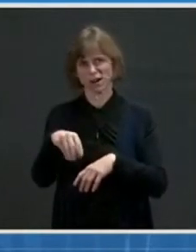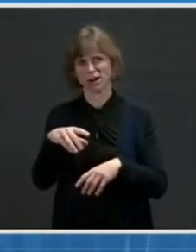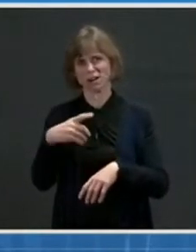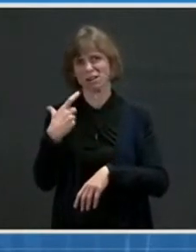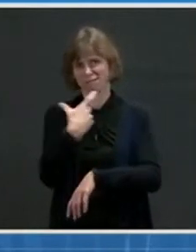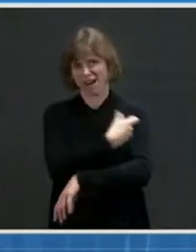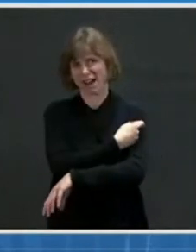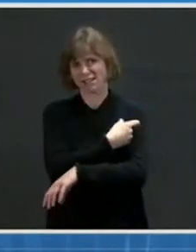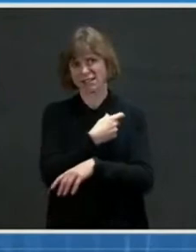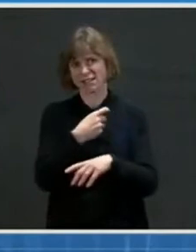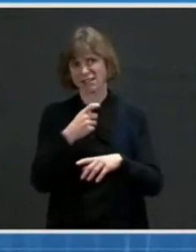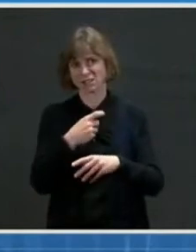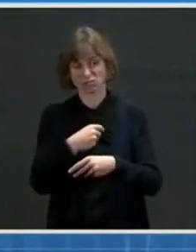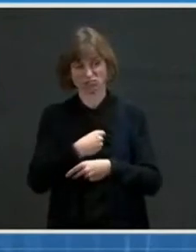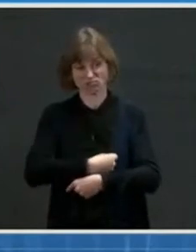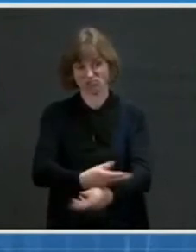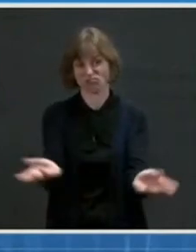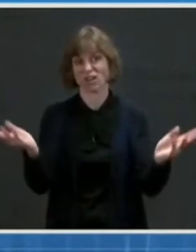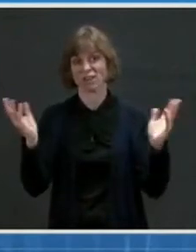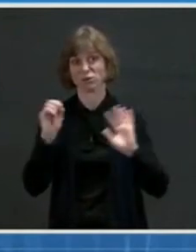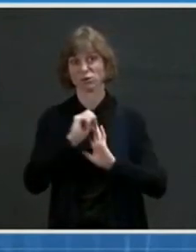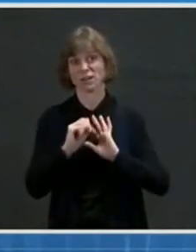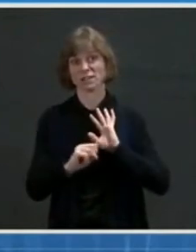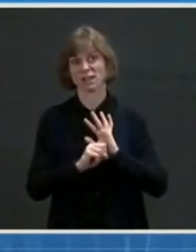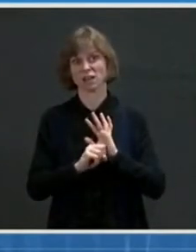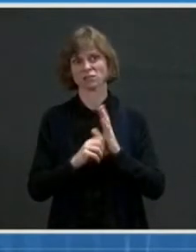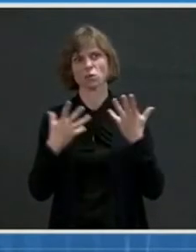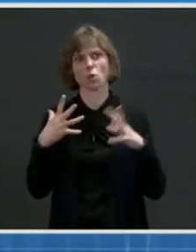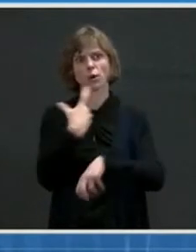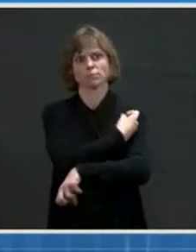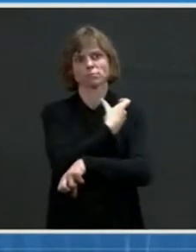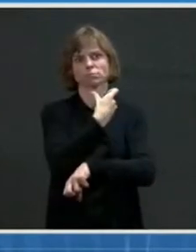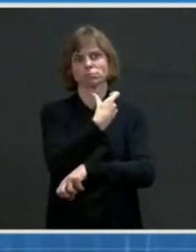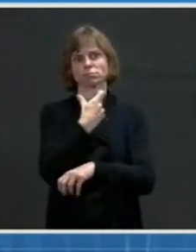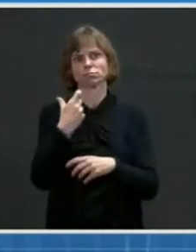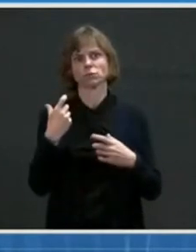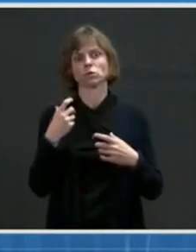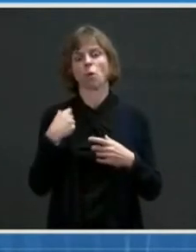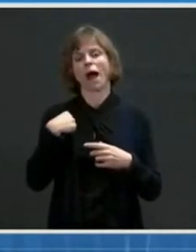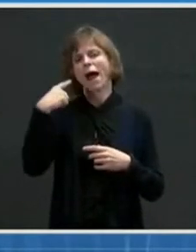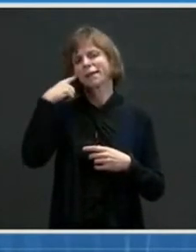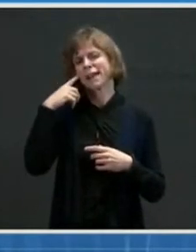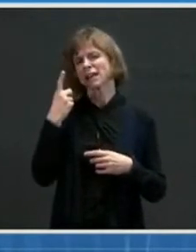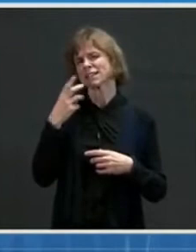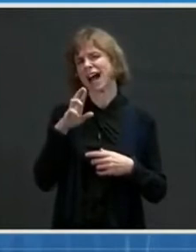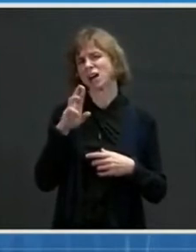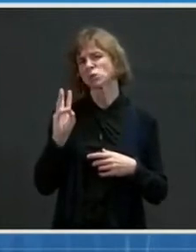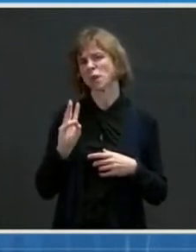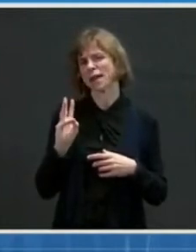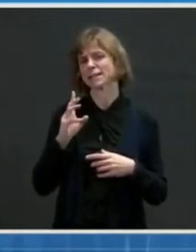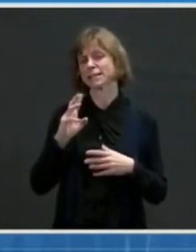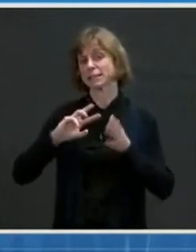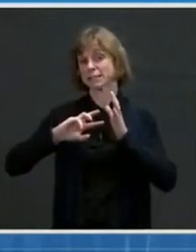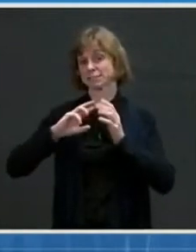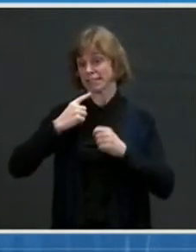ARRIVED HERE, ABOUT 46% OF THE VACCINES THAT HAD BEEN DISTRIBUTED TO STATES HAD BEEN